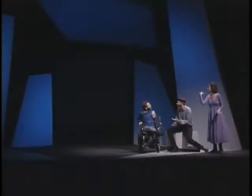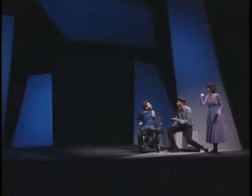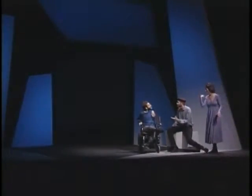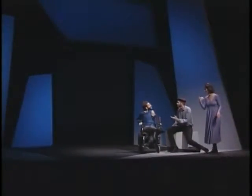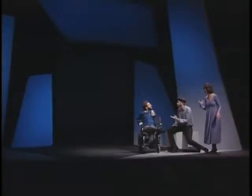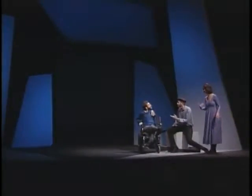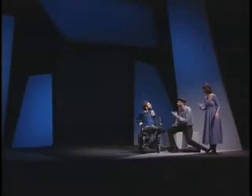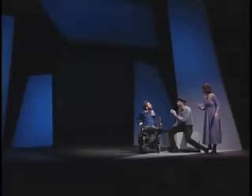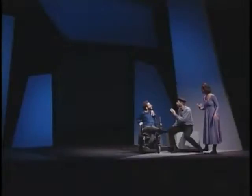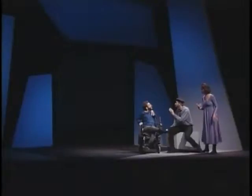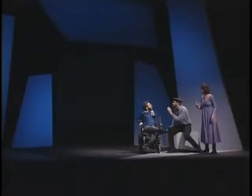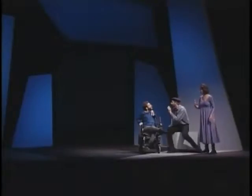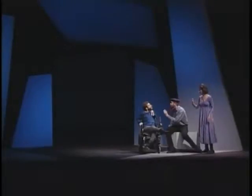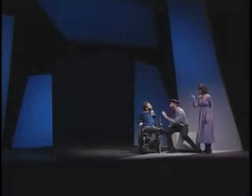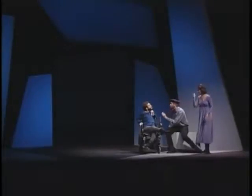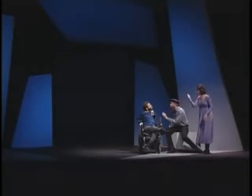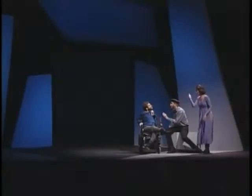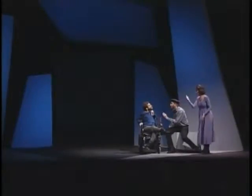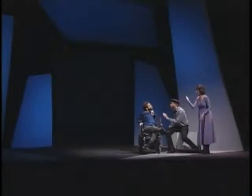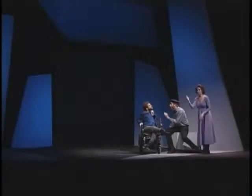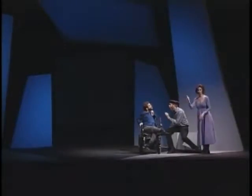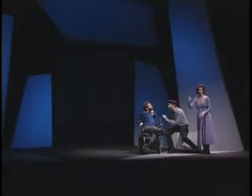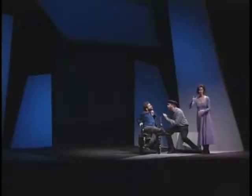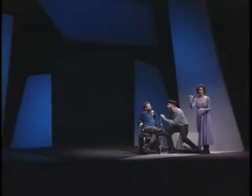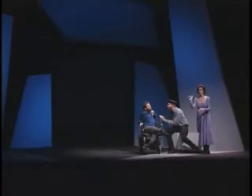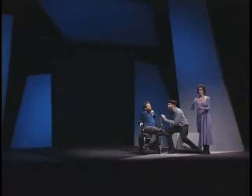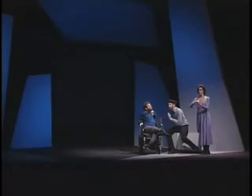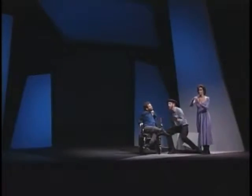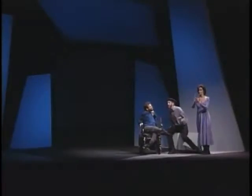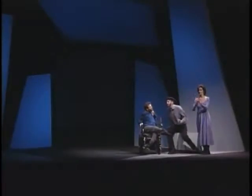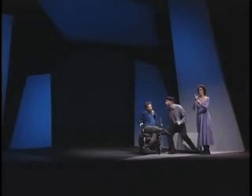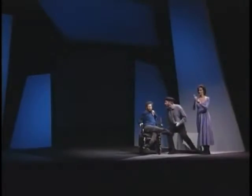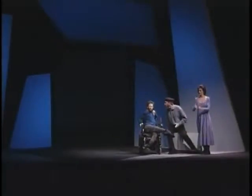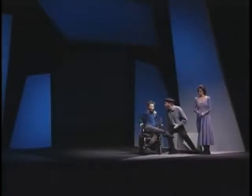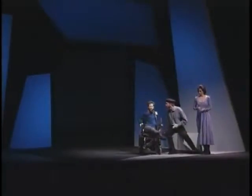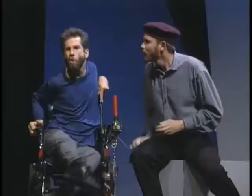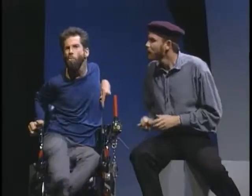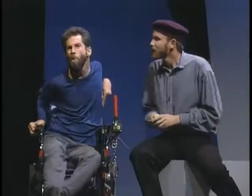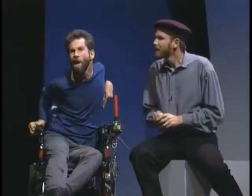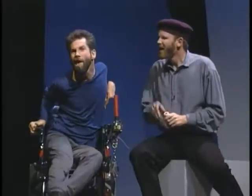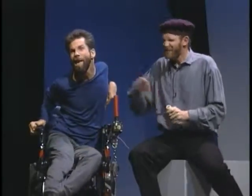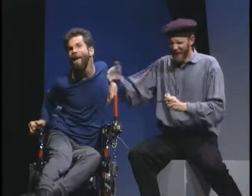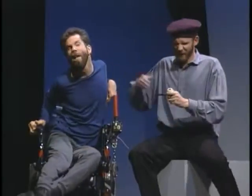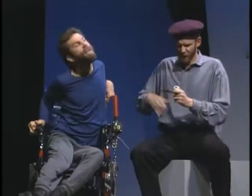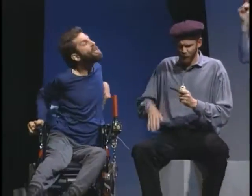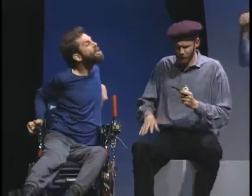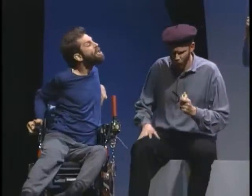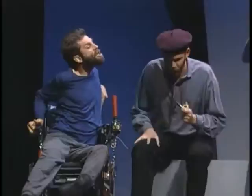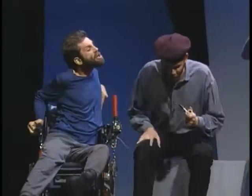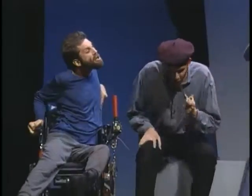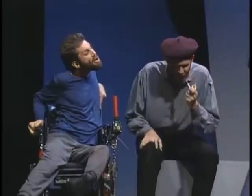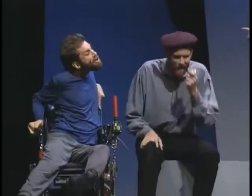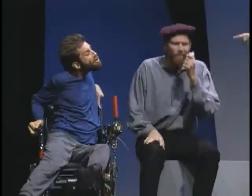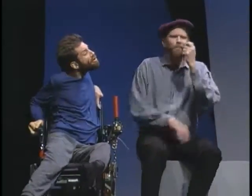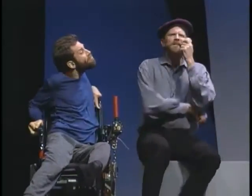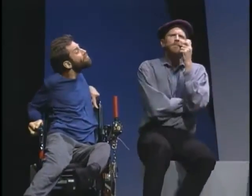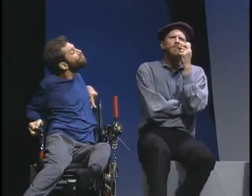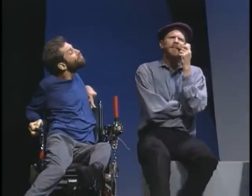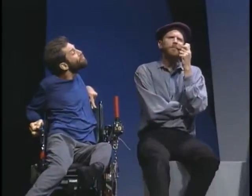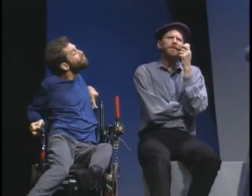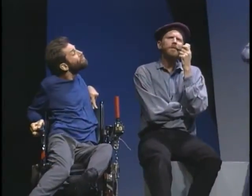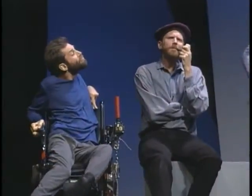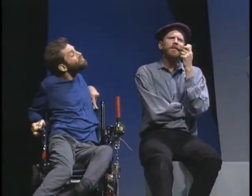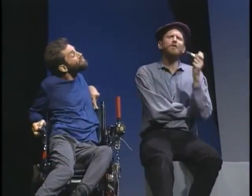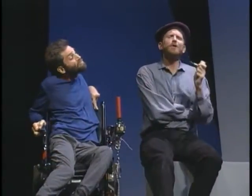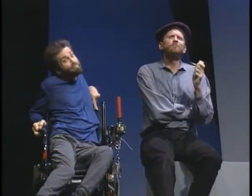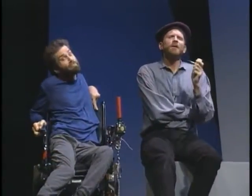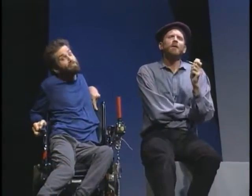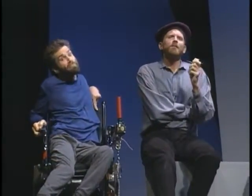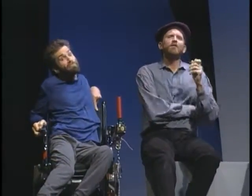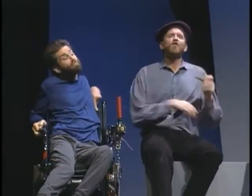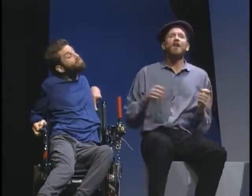you you are a living brush guess you you won't go to you know the Chinese